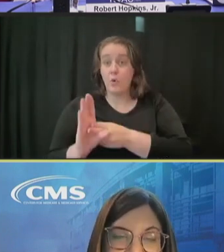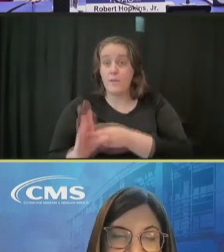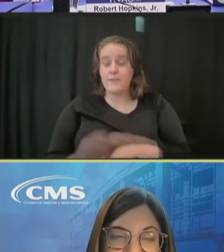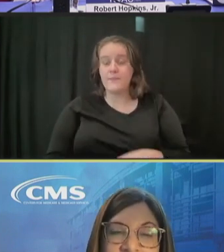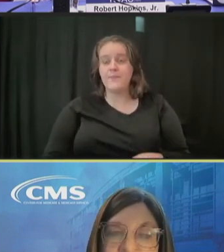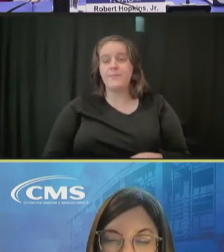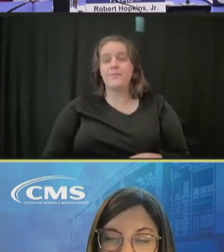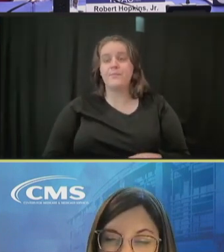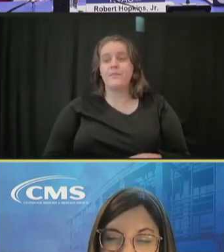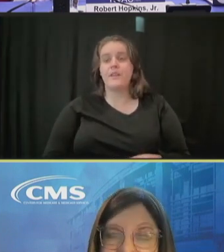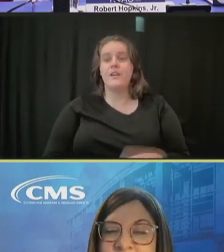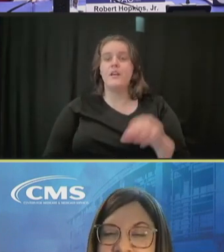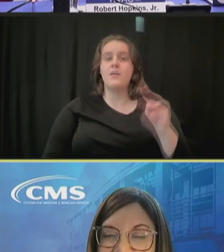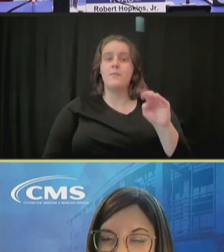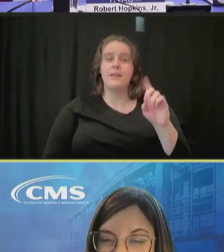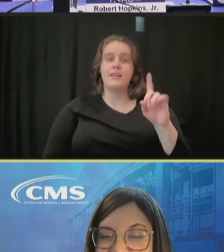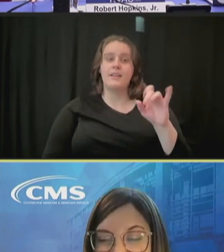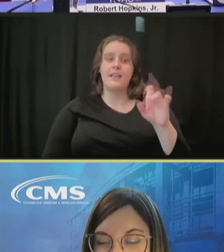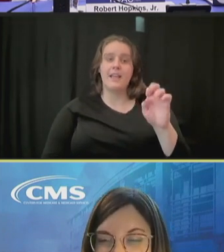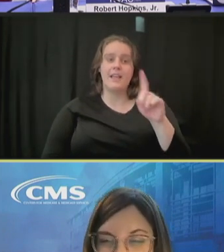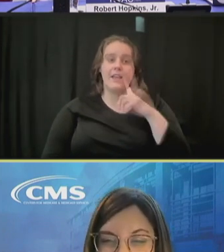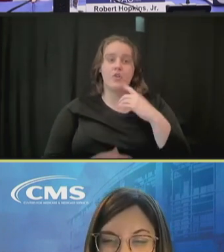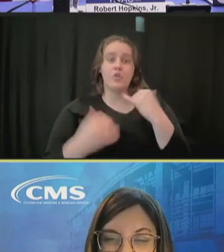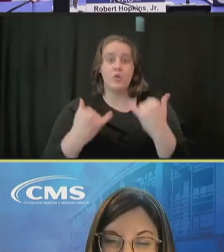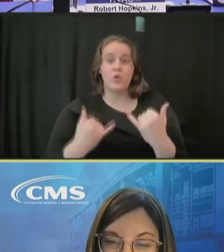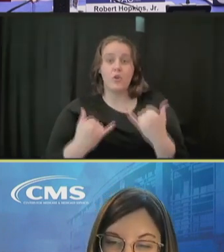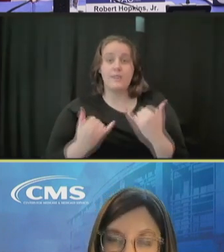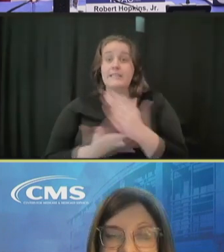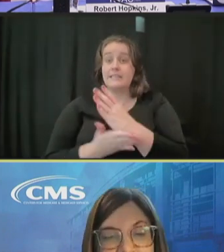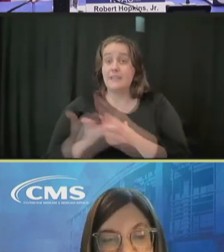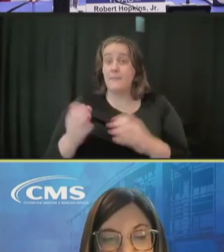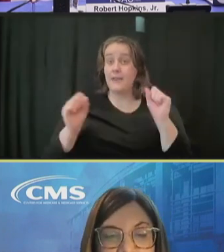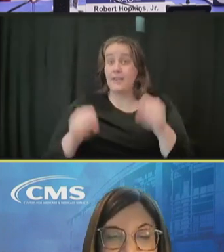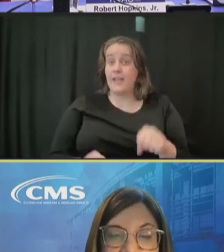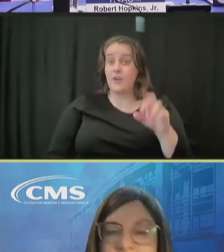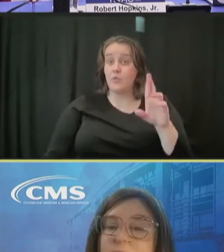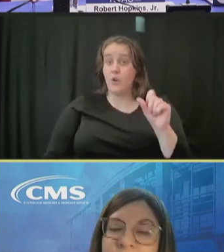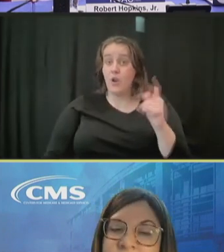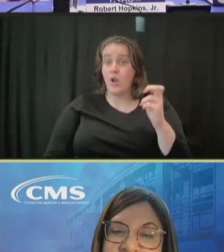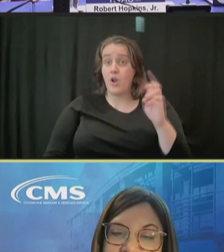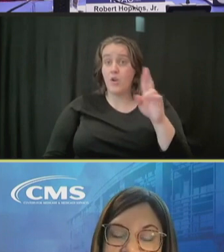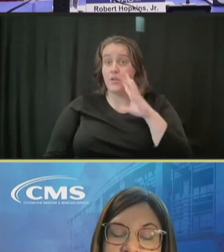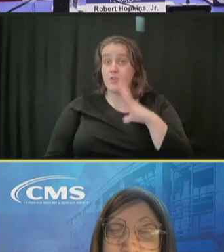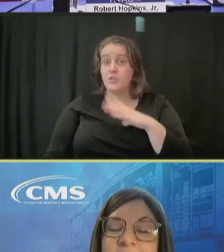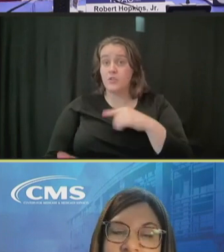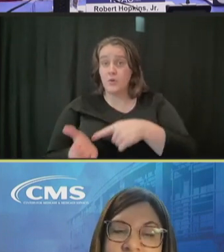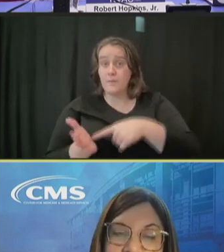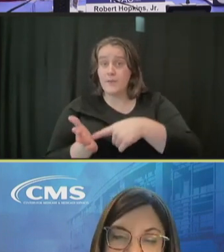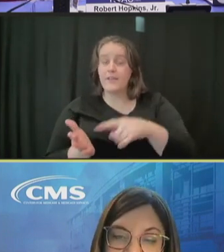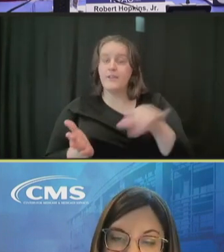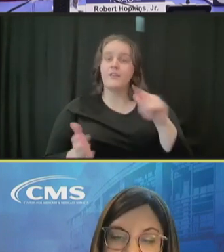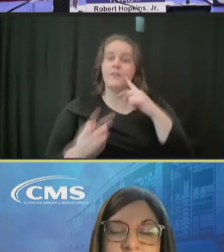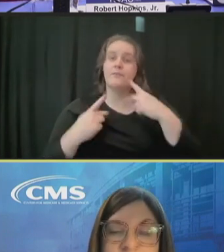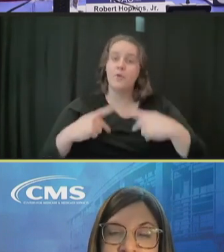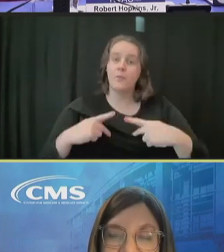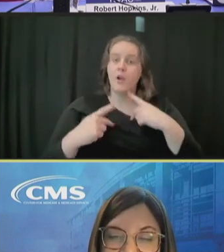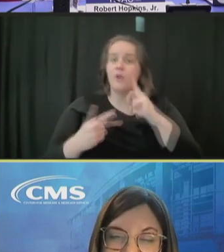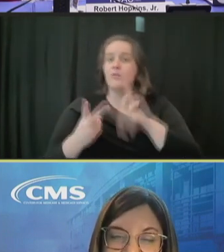Medicare currently allows for roster billing for certain vaccines given in pharmacies like flu and pneumococcal and COVID-19. And as I mentioned earlier, we proposed changes